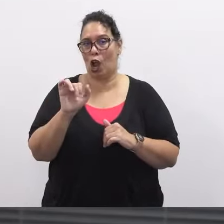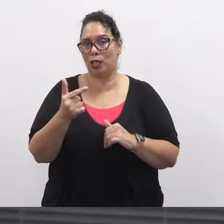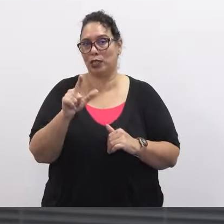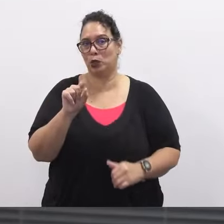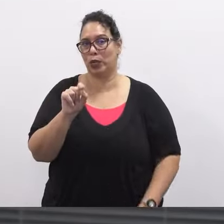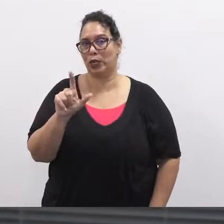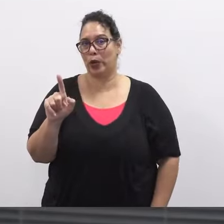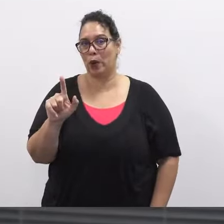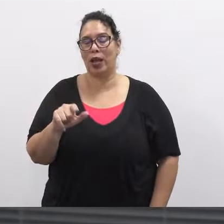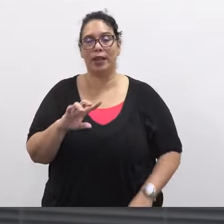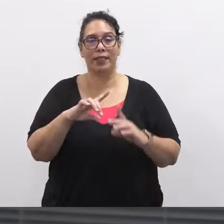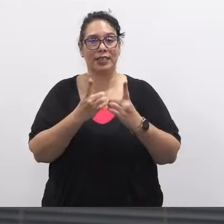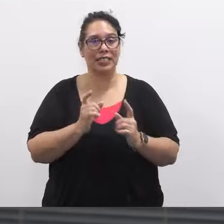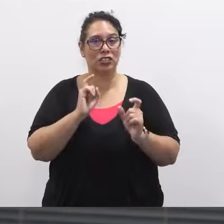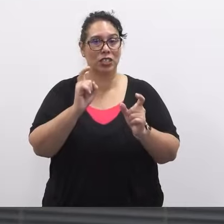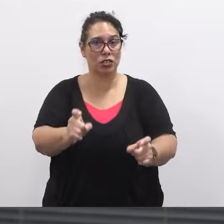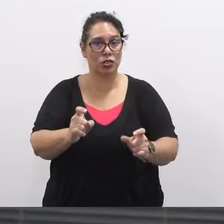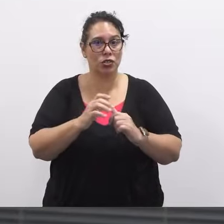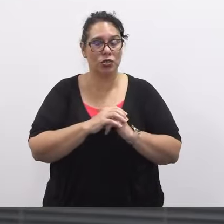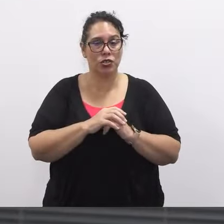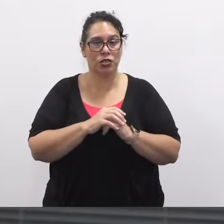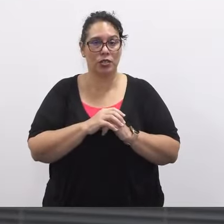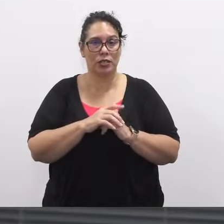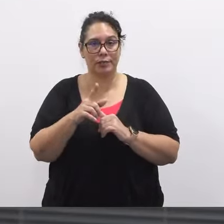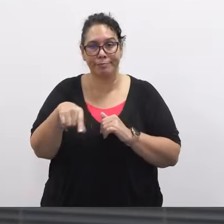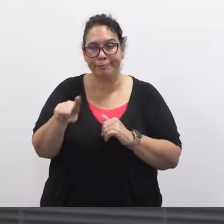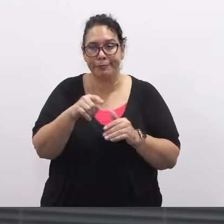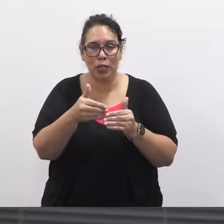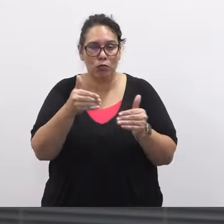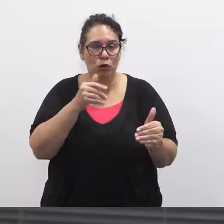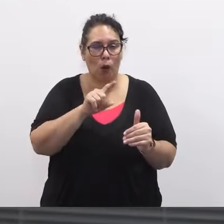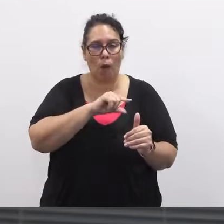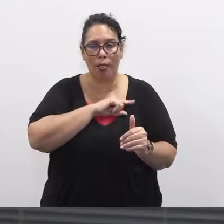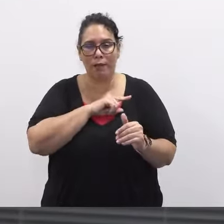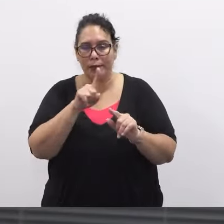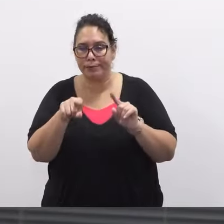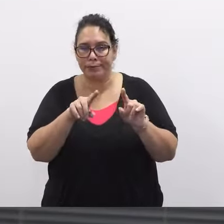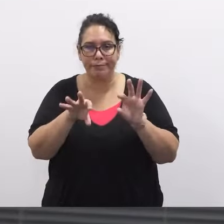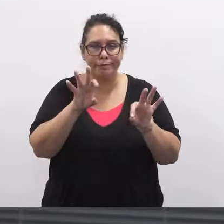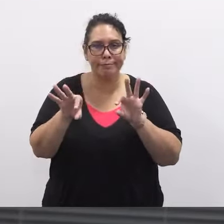the district issued to the pool of these pre-qualified firms or requests for proposals